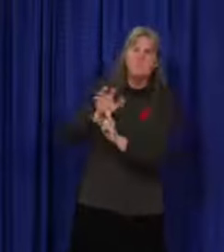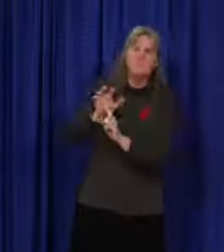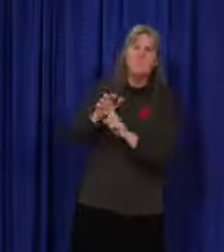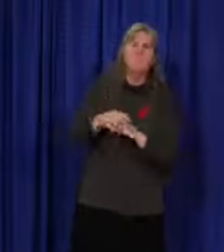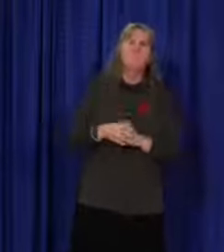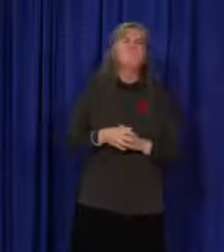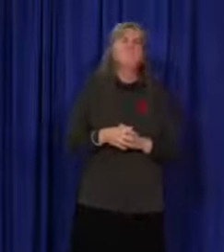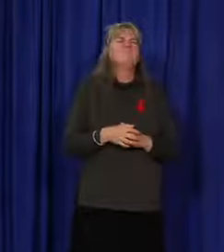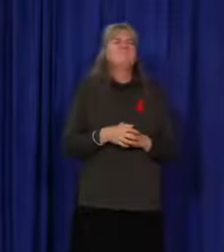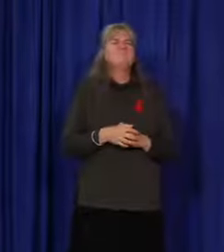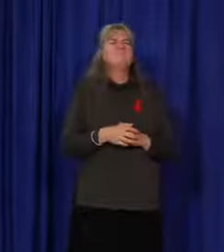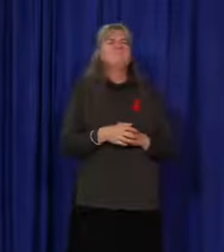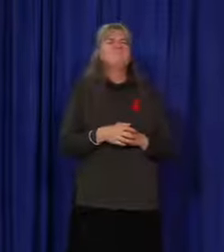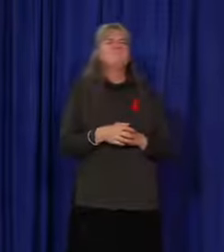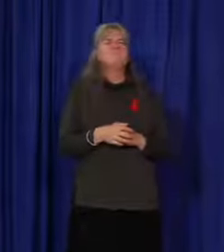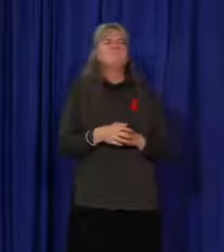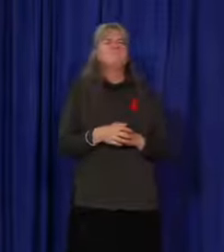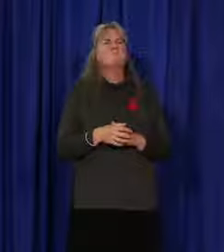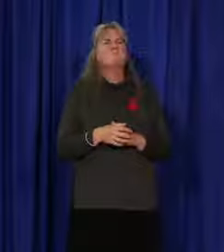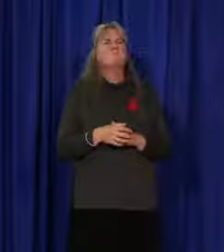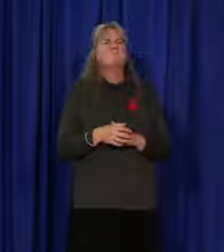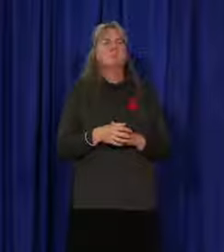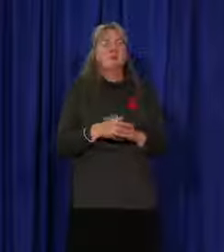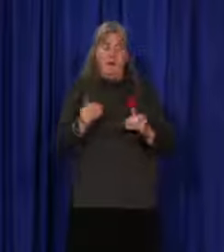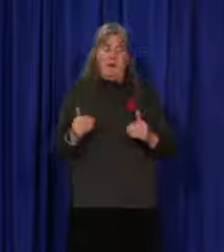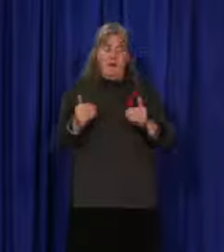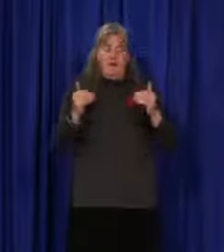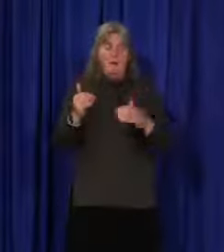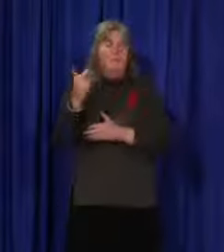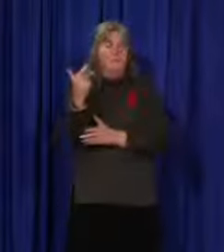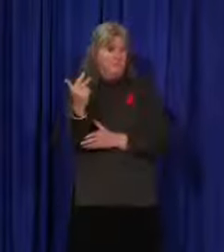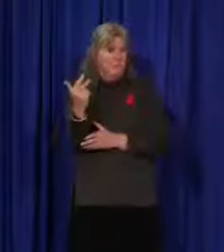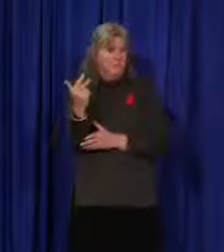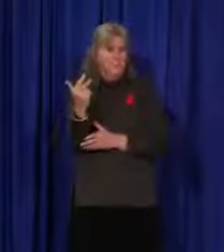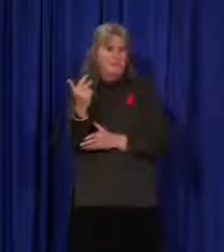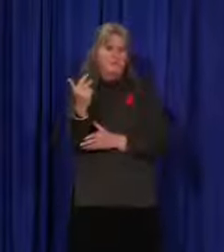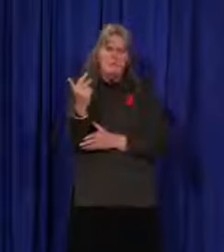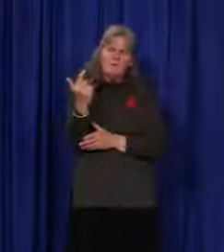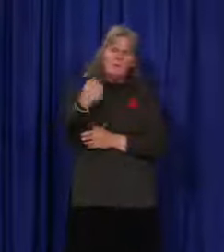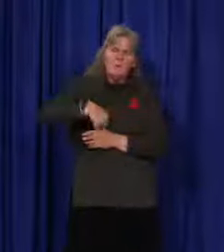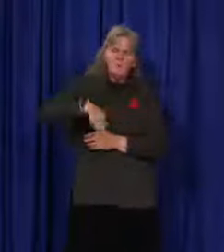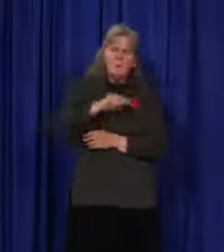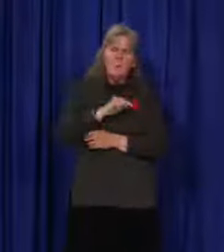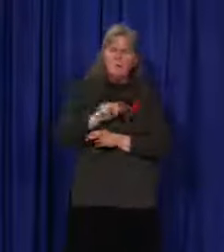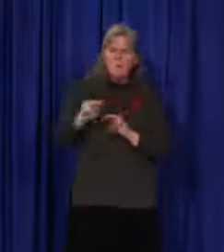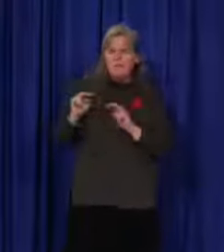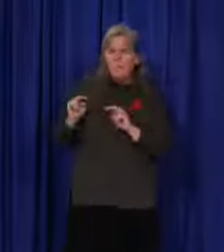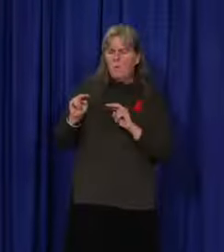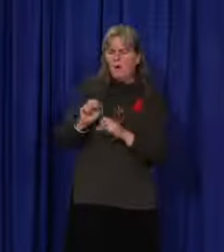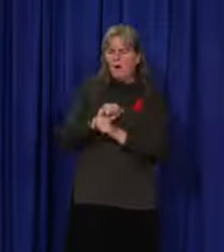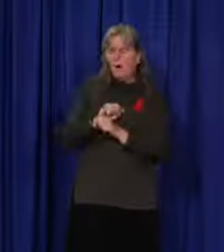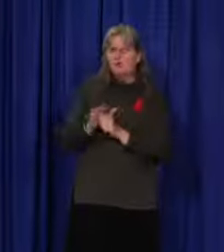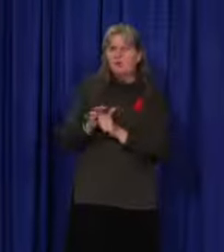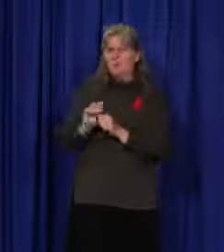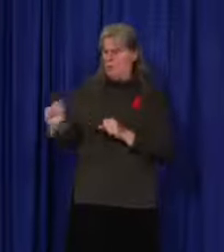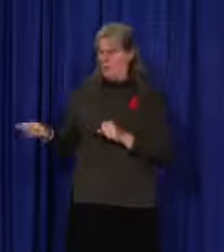silver. We will move now to the phone lines. And we will start with Jackie Hong, Yukon news. Hi.